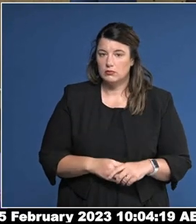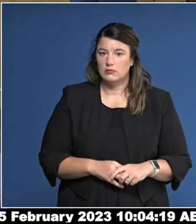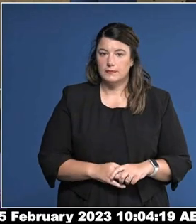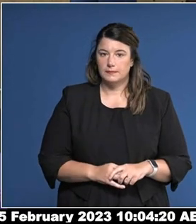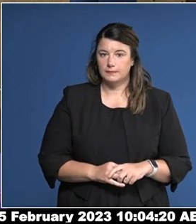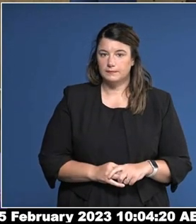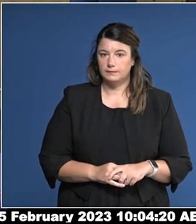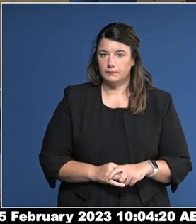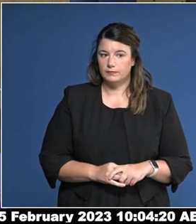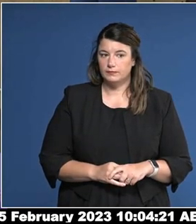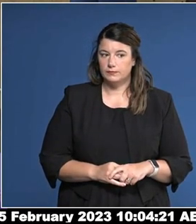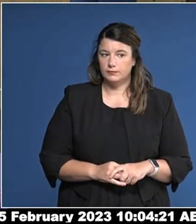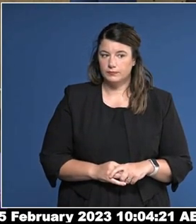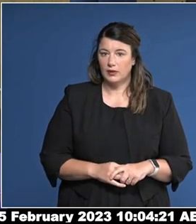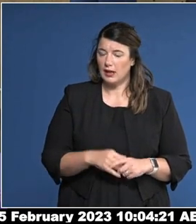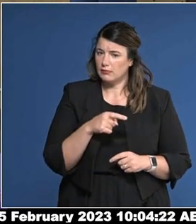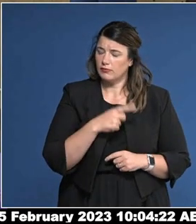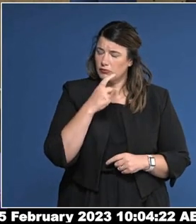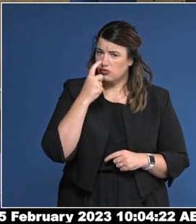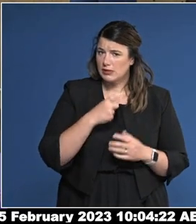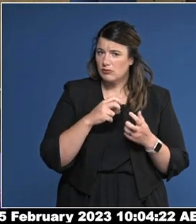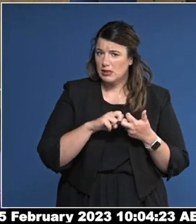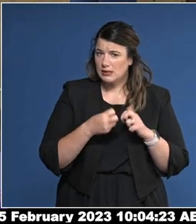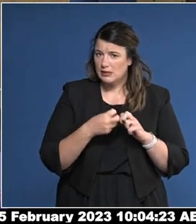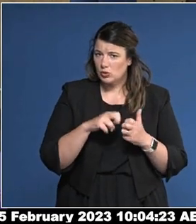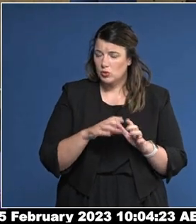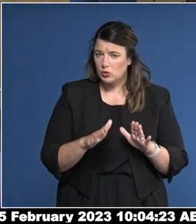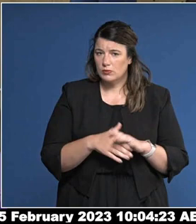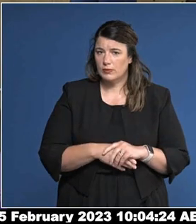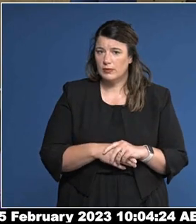significance of that.